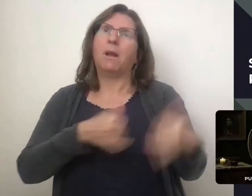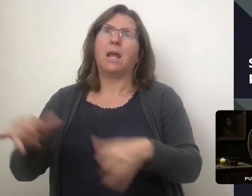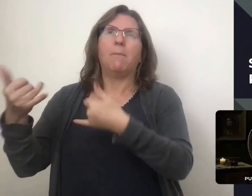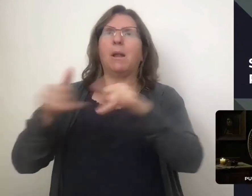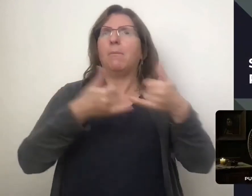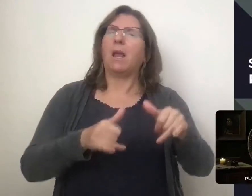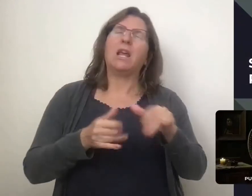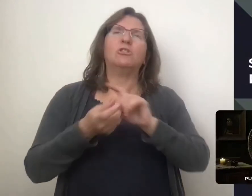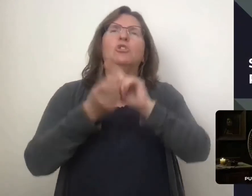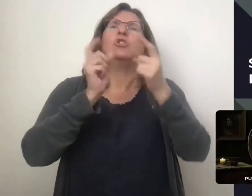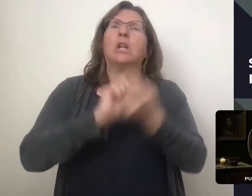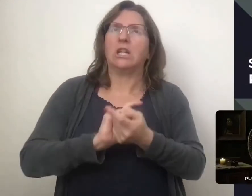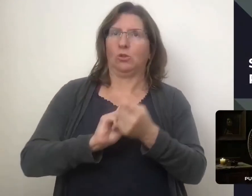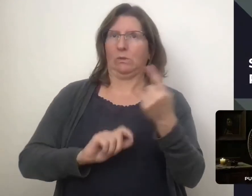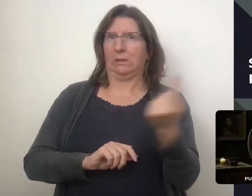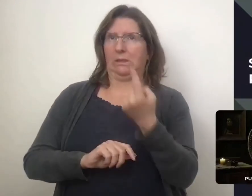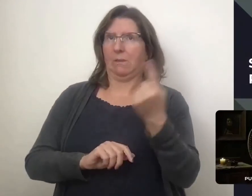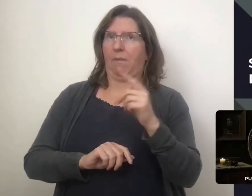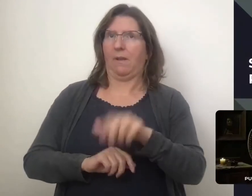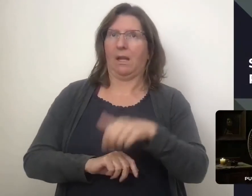Something you want to use.